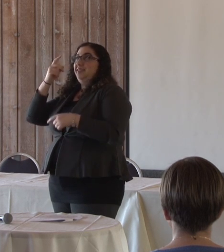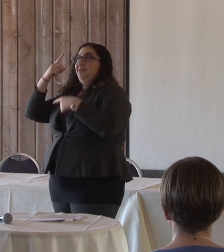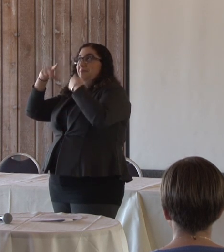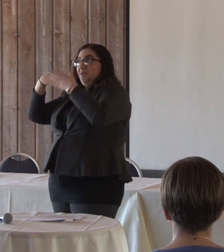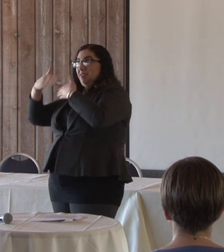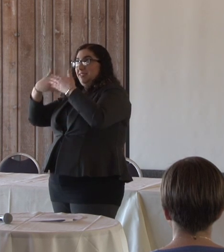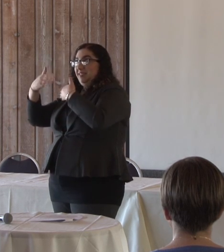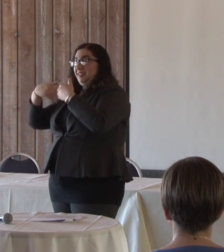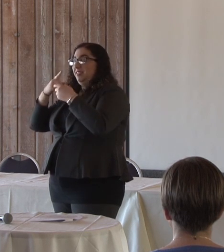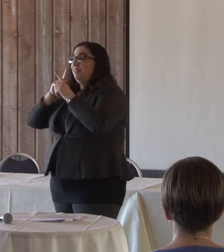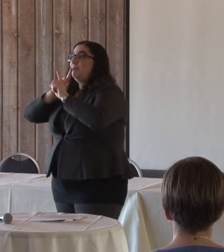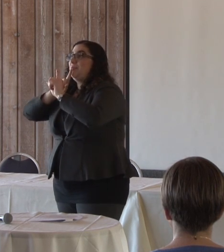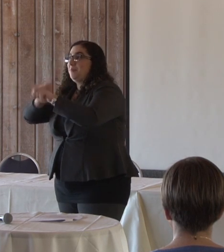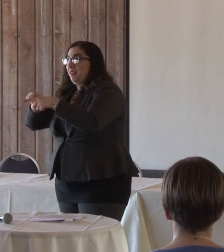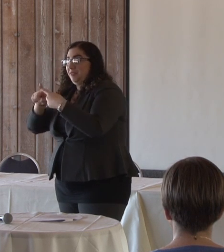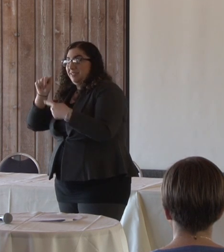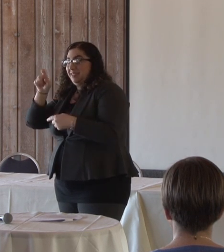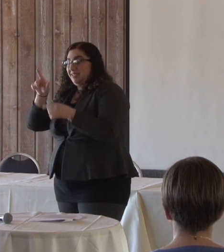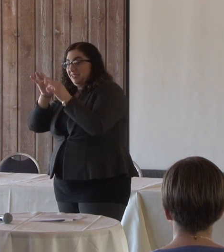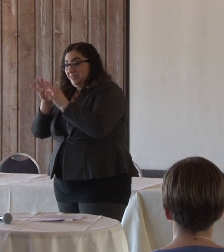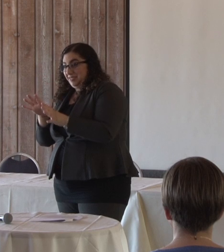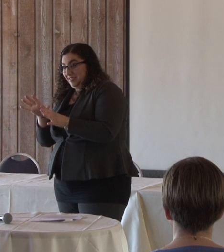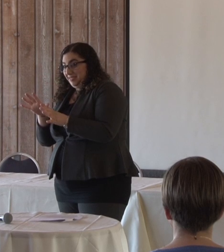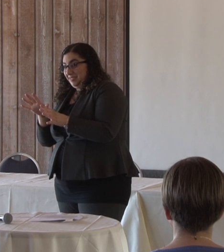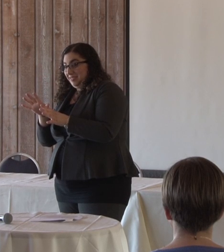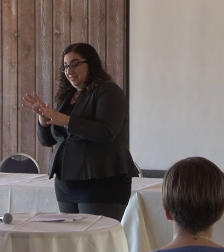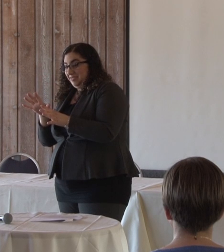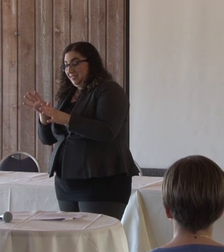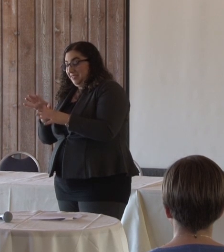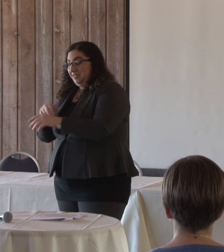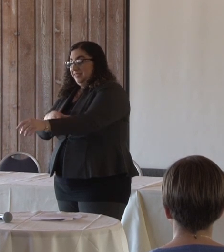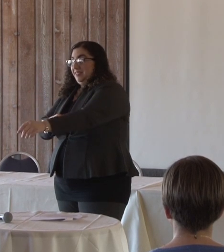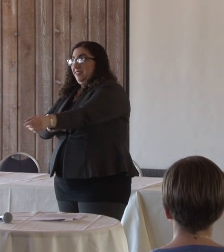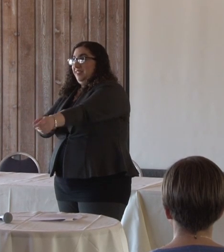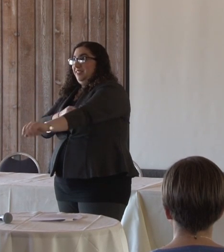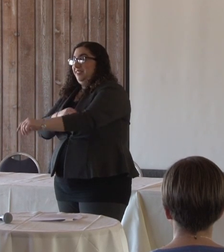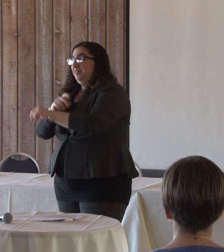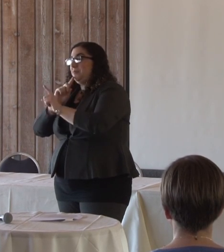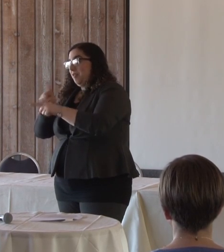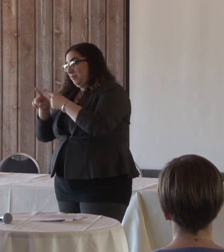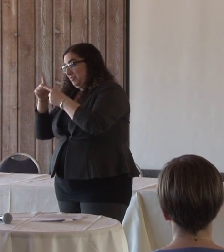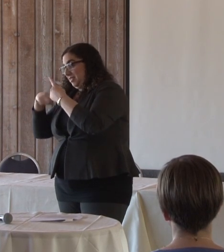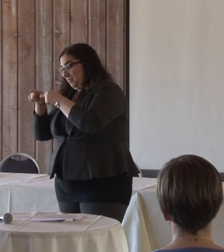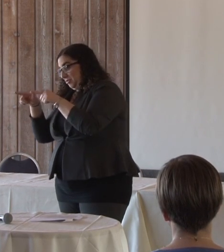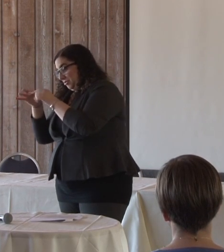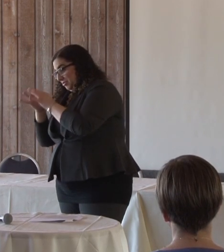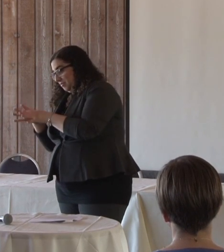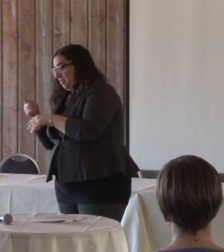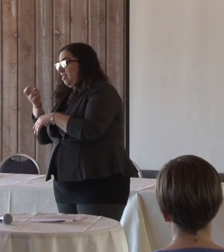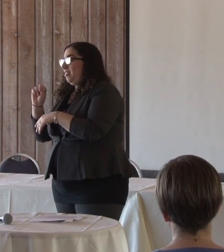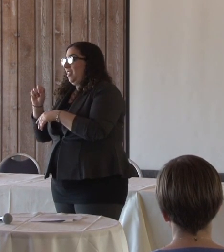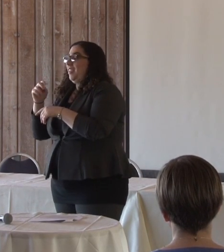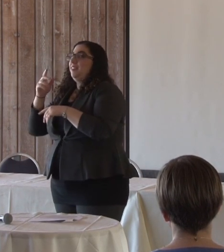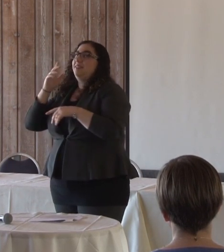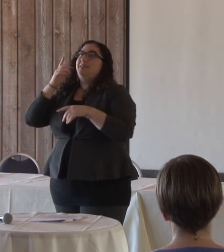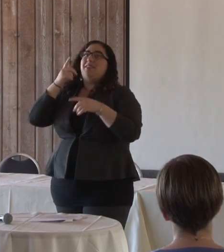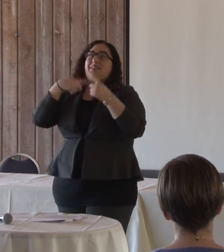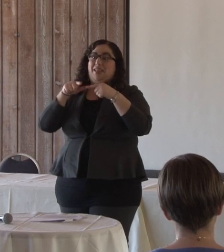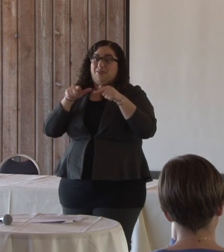what you're saying. And the deaf client needs to make sure they understand before the sign language interpreter can go on or before they can respond